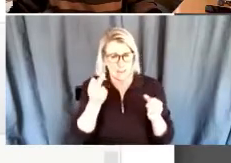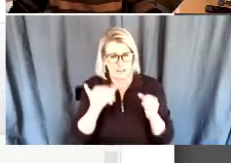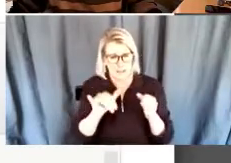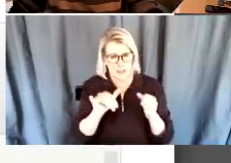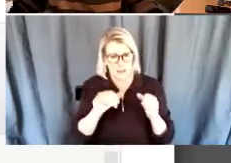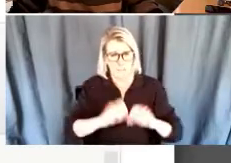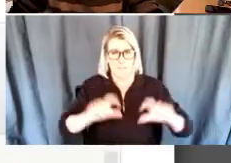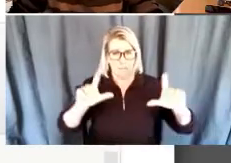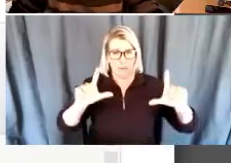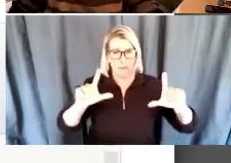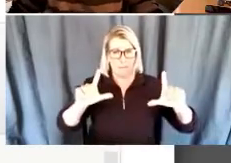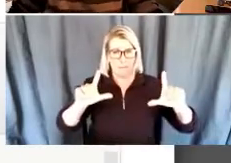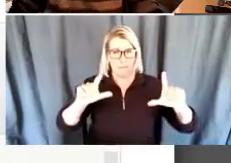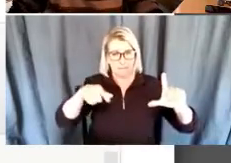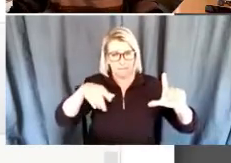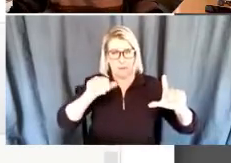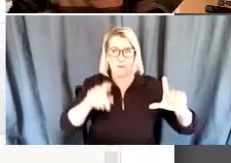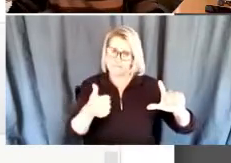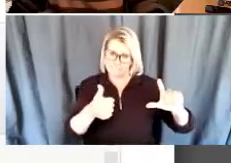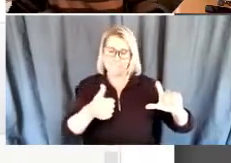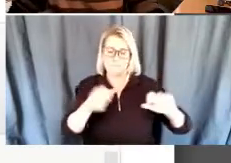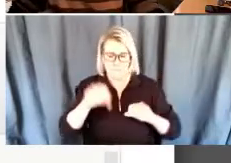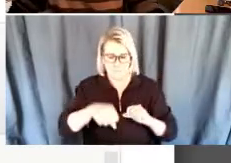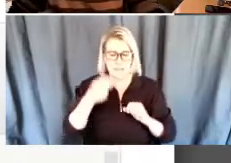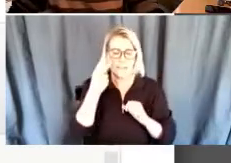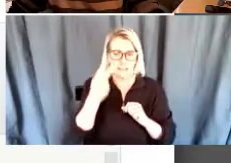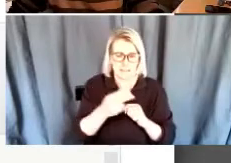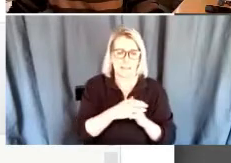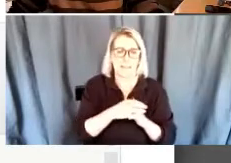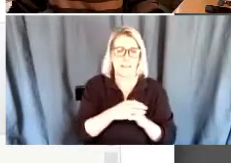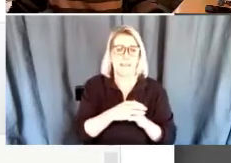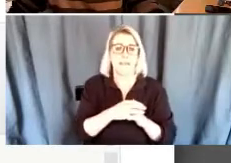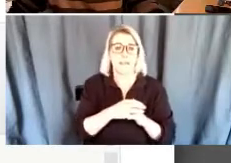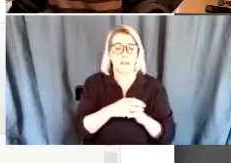14:24:07 >> NATHAN: Yes you are good. 14:24:42 >> BIDYUT: And there it gives you